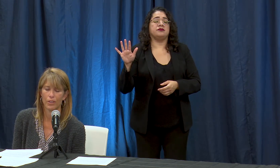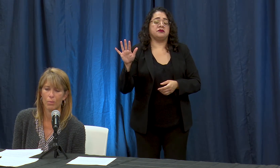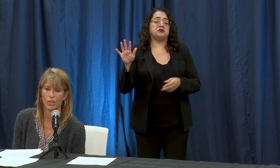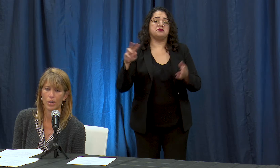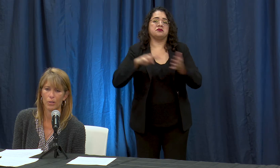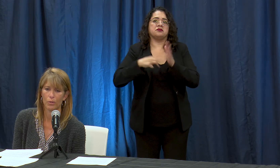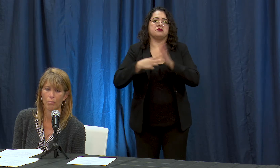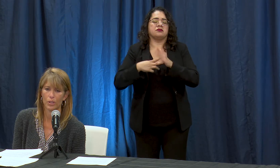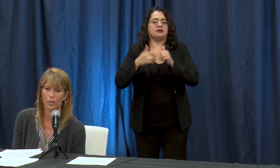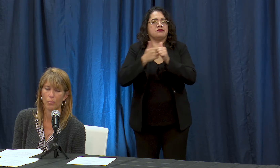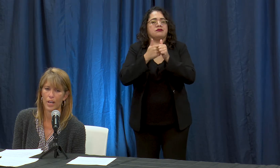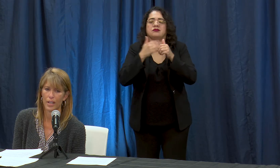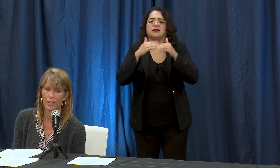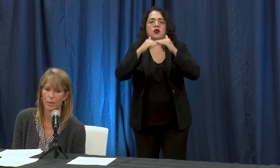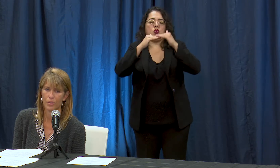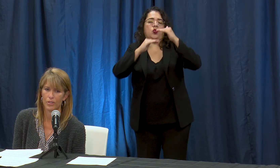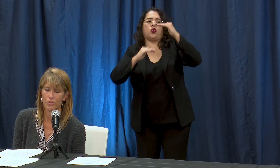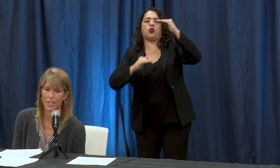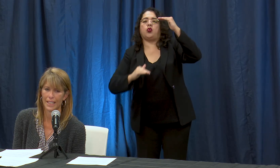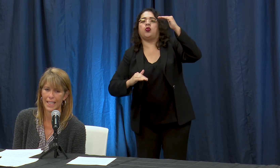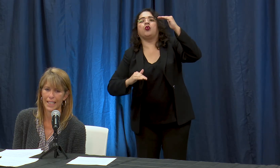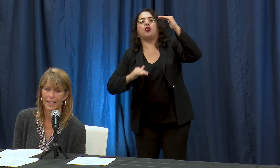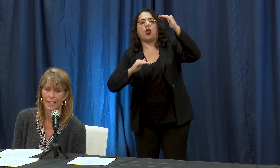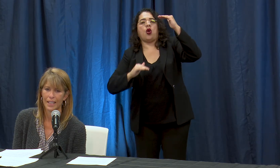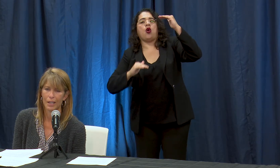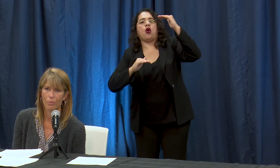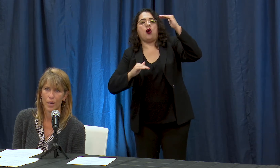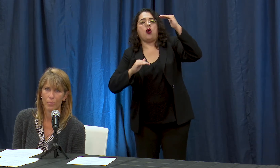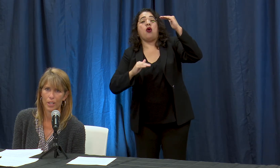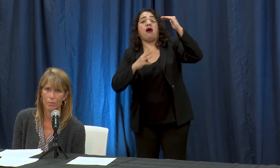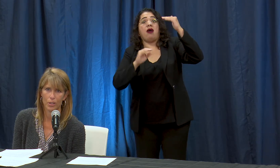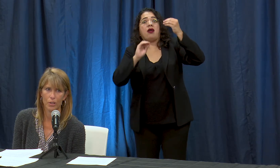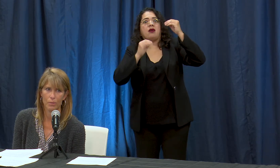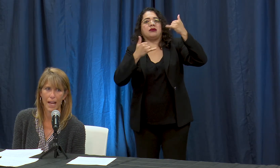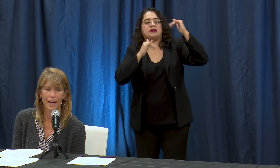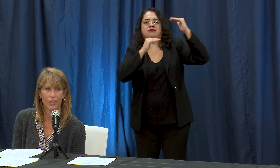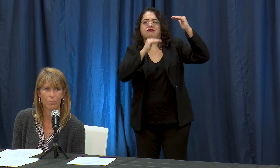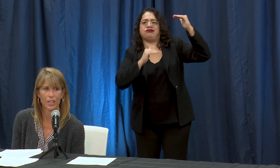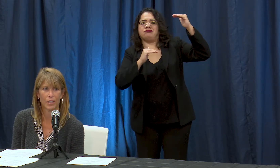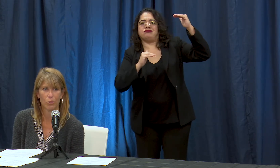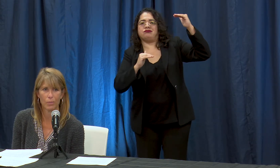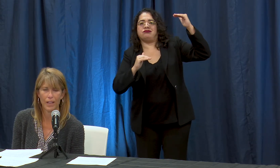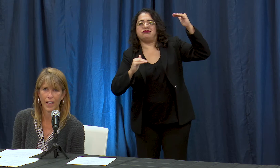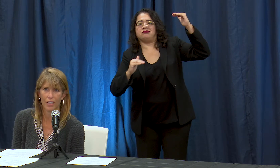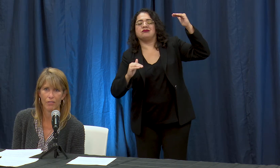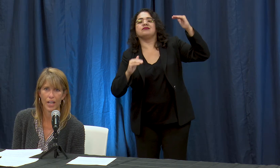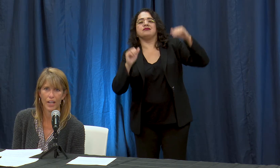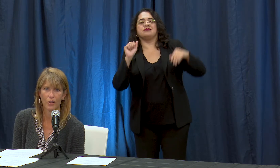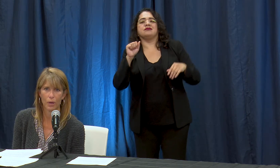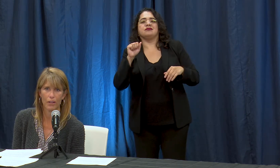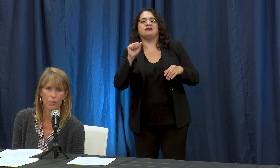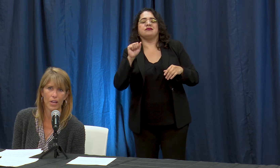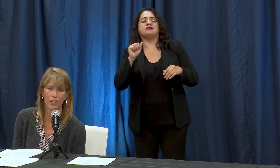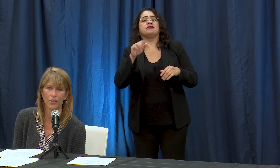far below below the 1 and our numbers were declining and we're gonna be going back and you'll be hearing more about that on Friday as part of the Mayor's